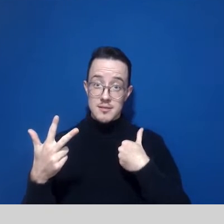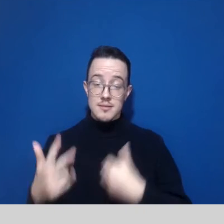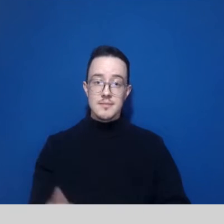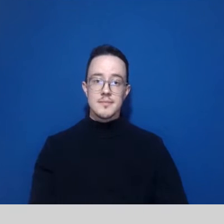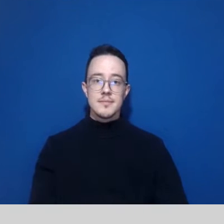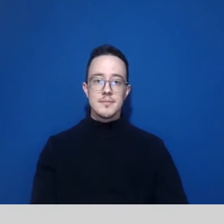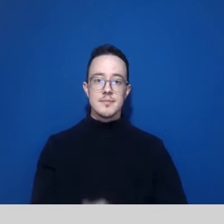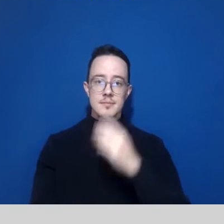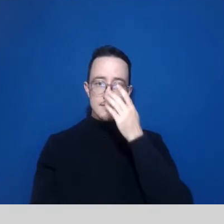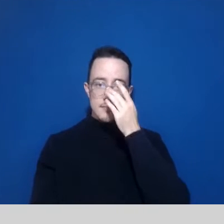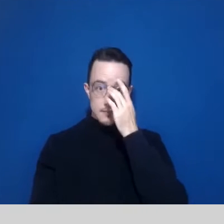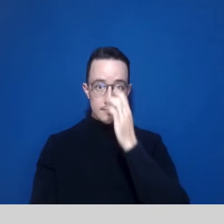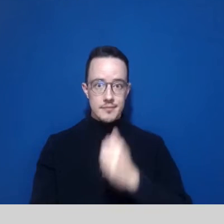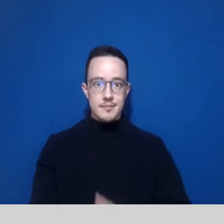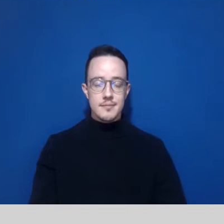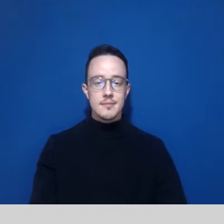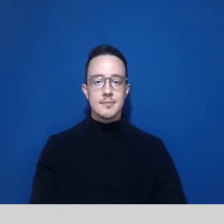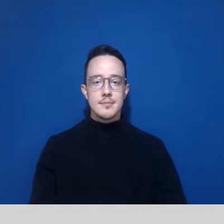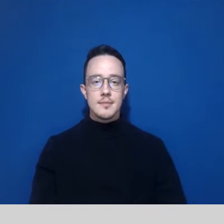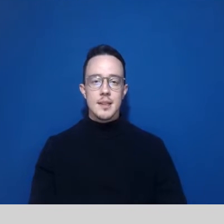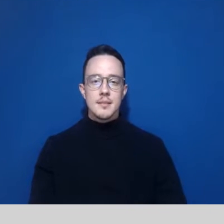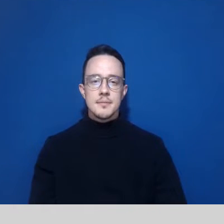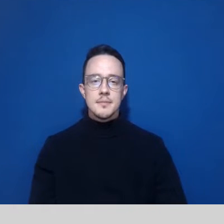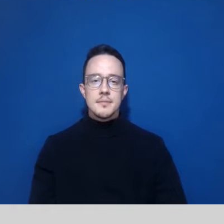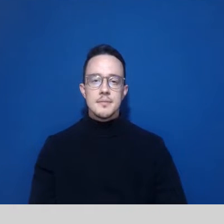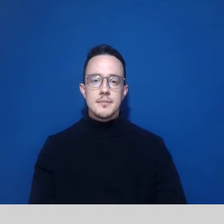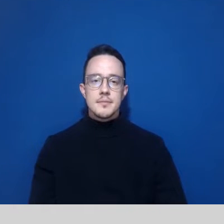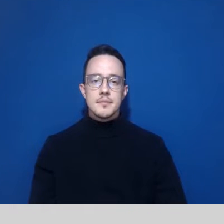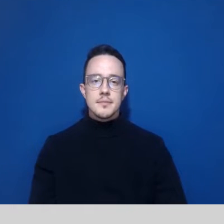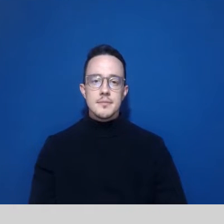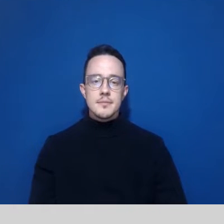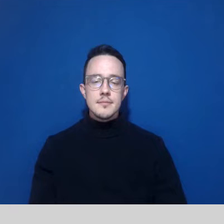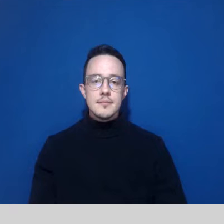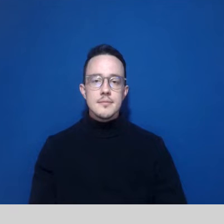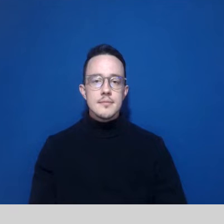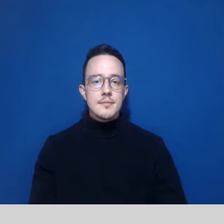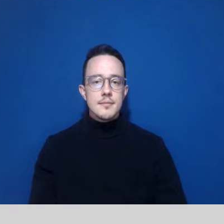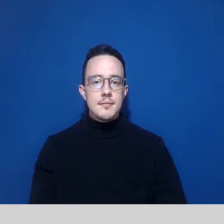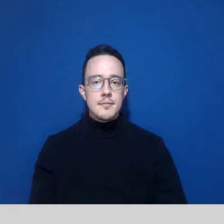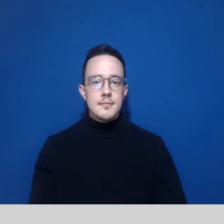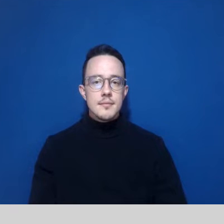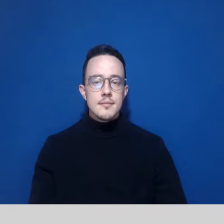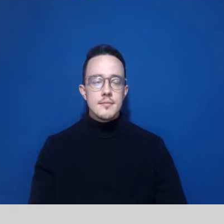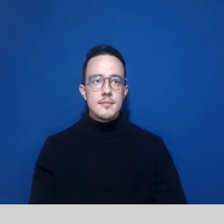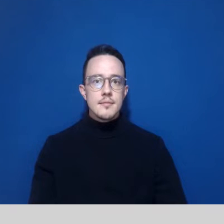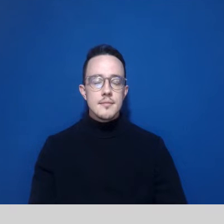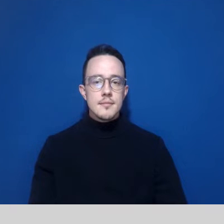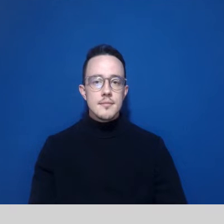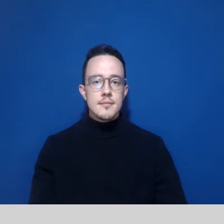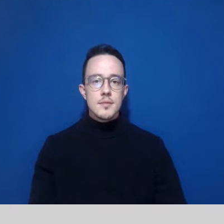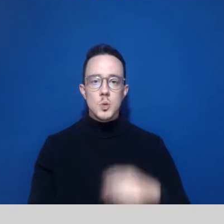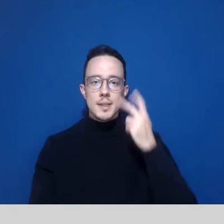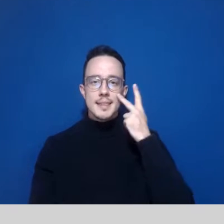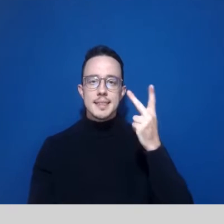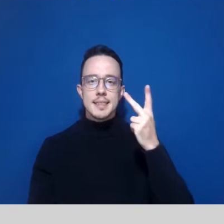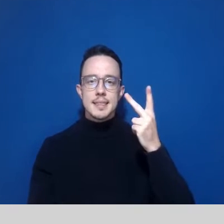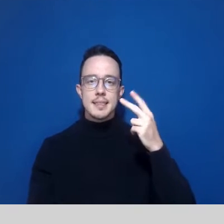and not wrong on my slides. In the second word, the entry with the combining dieresis,